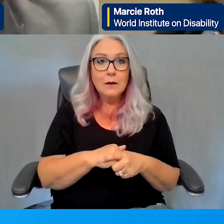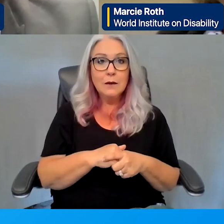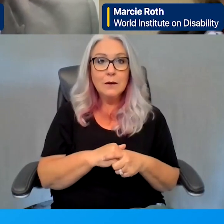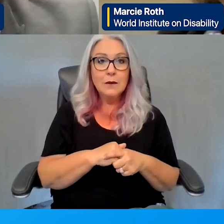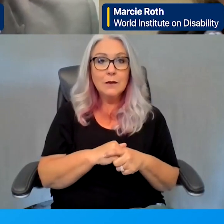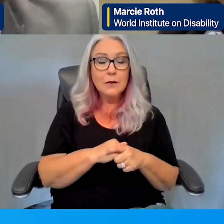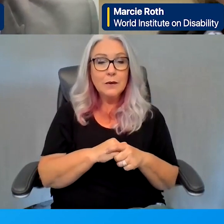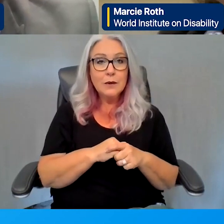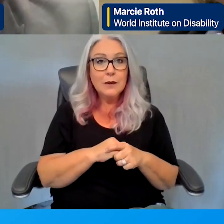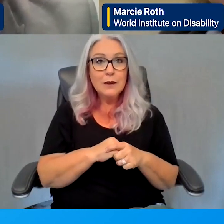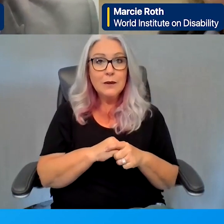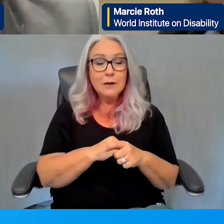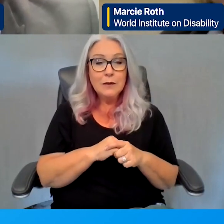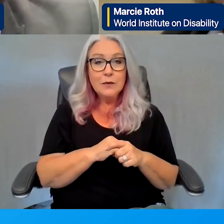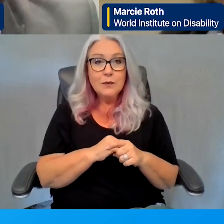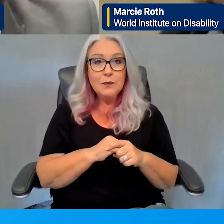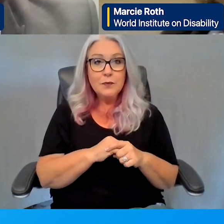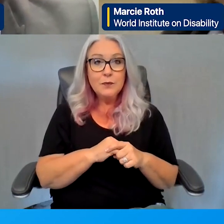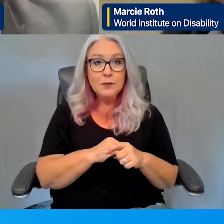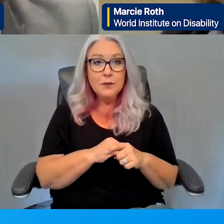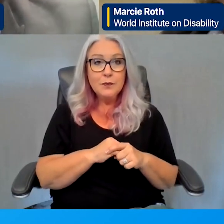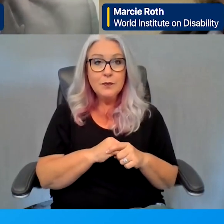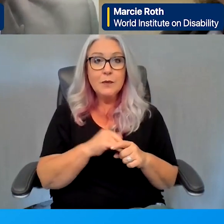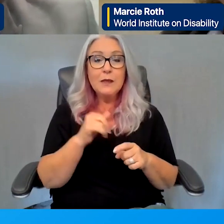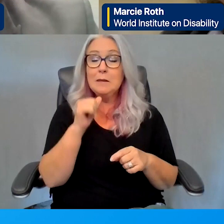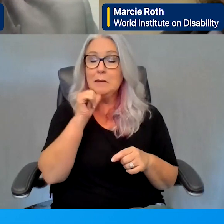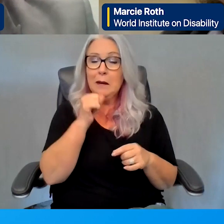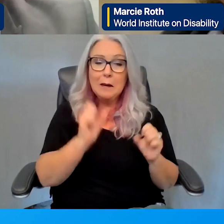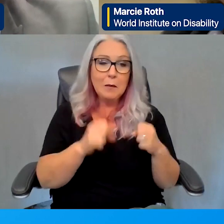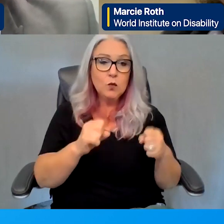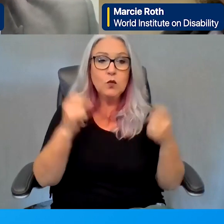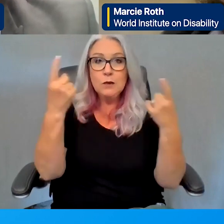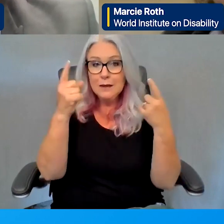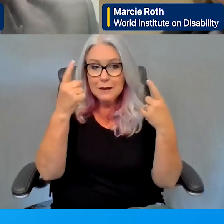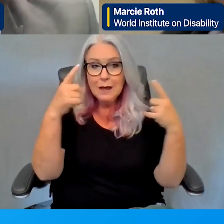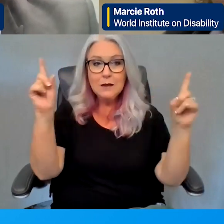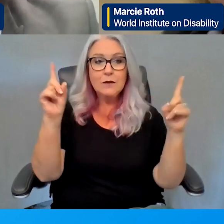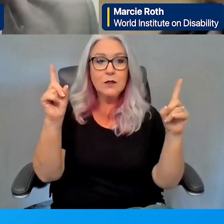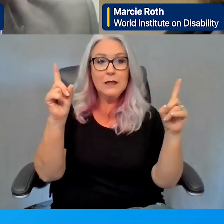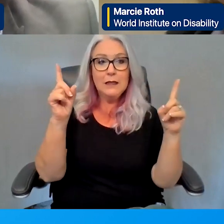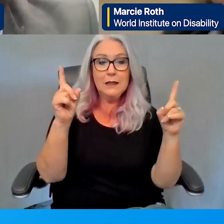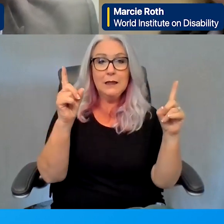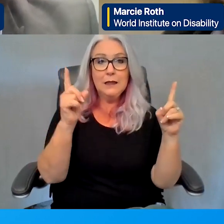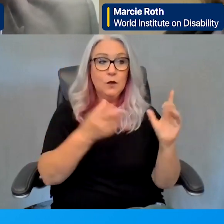successfully prevented the institutionalization of people